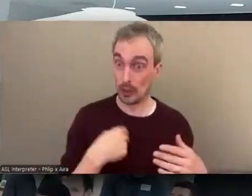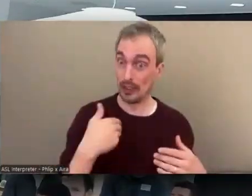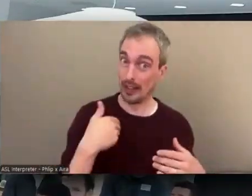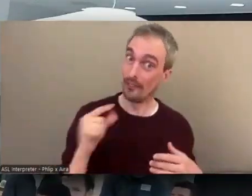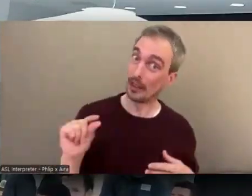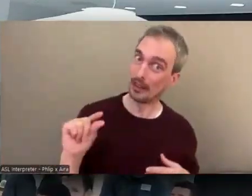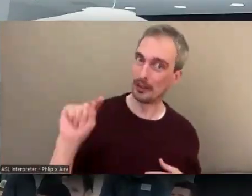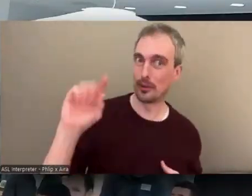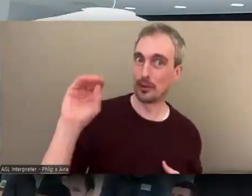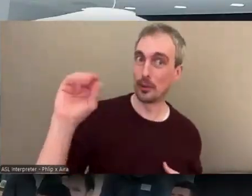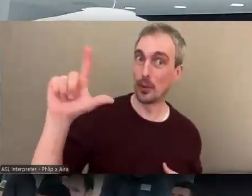I think that... You know...